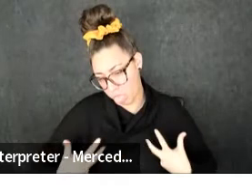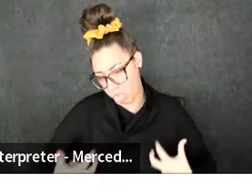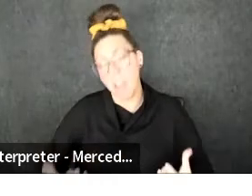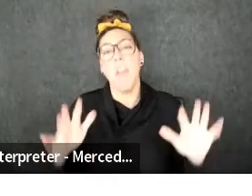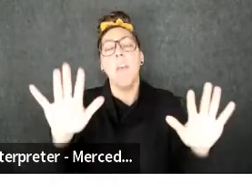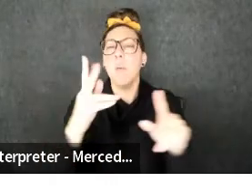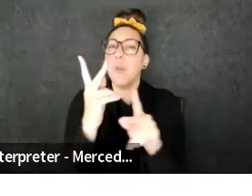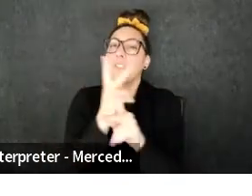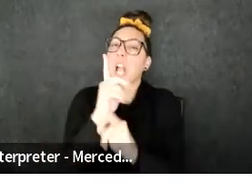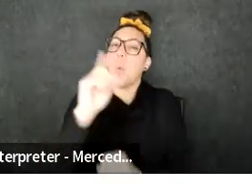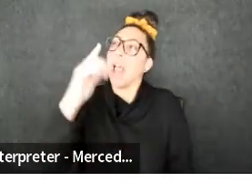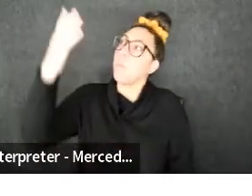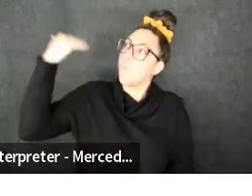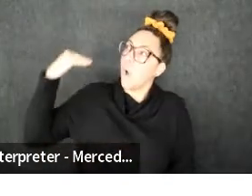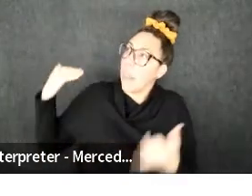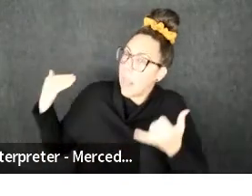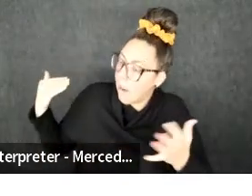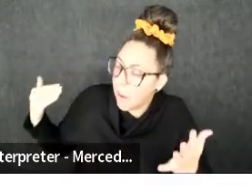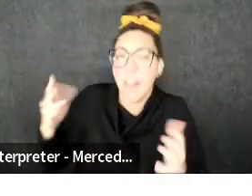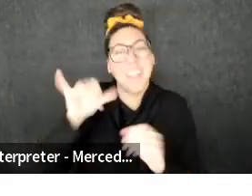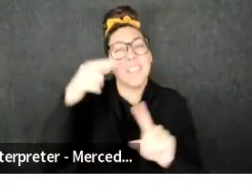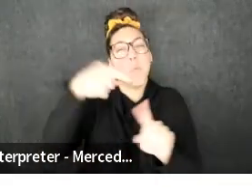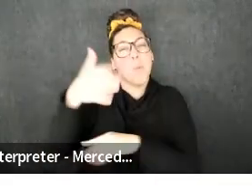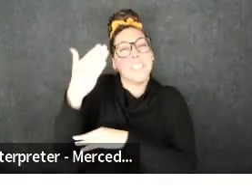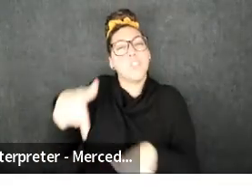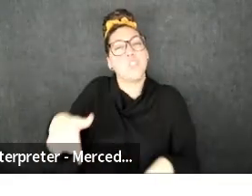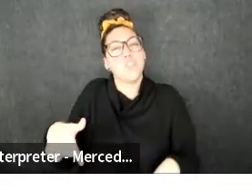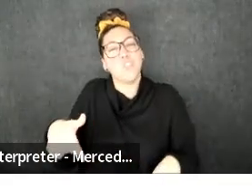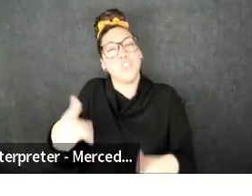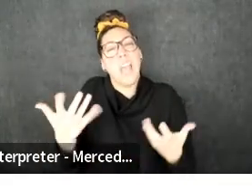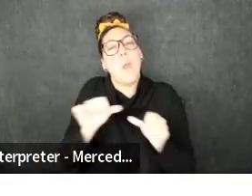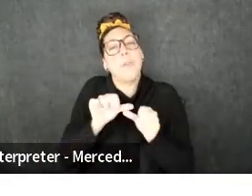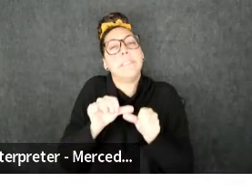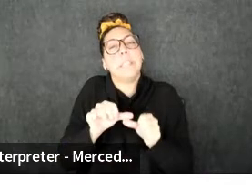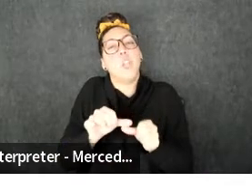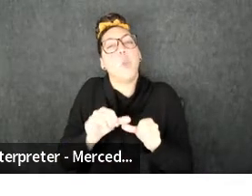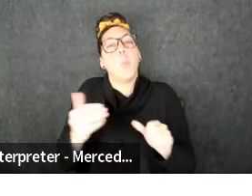and then, you know, that's the whole reason for this presentation is I didn't want to continue moving forward like that.